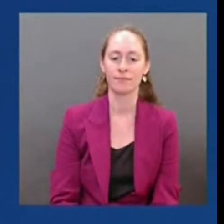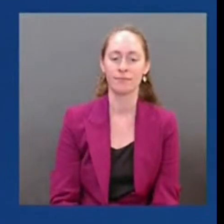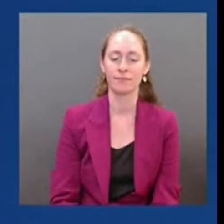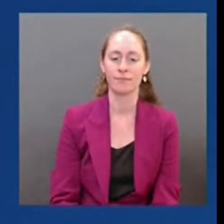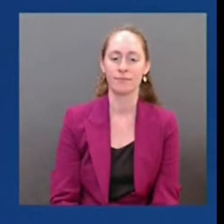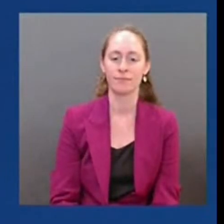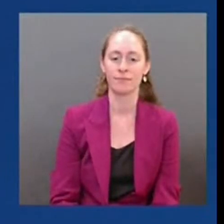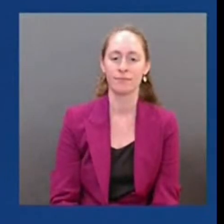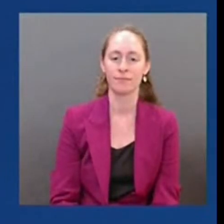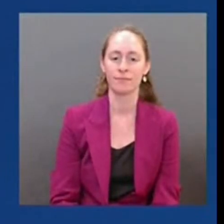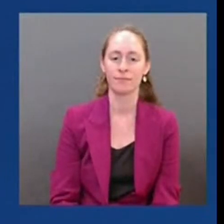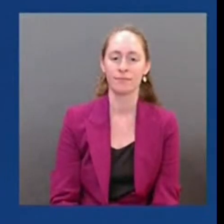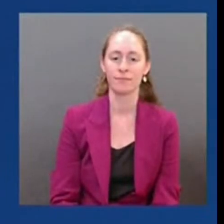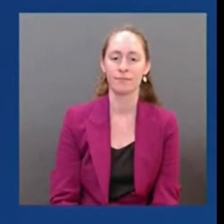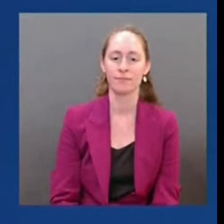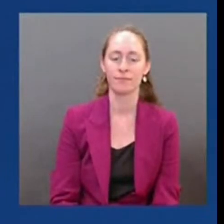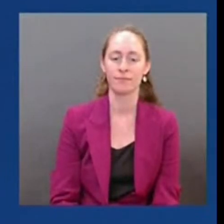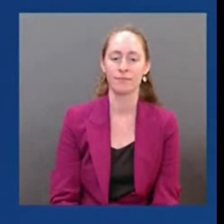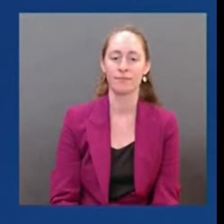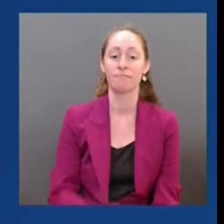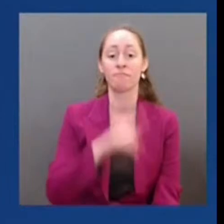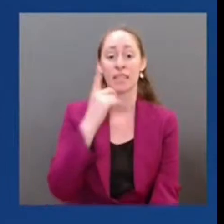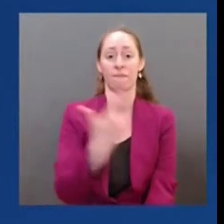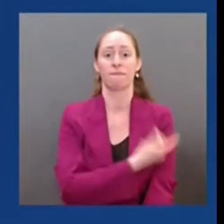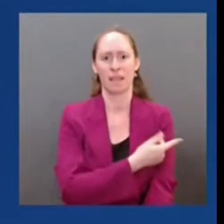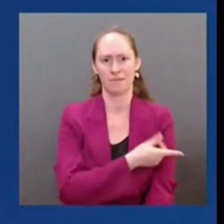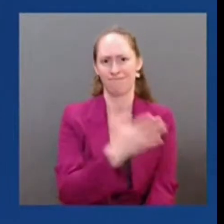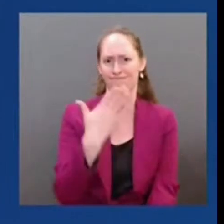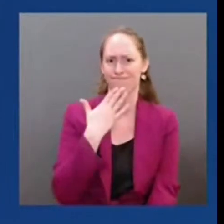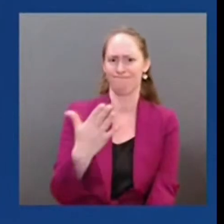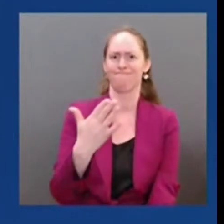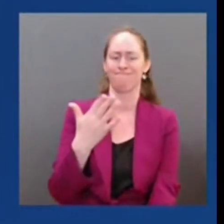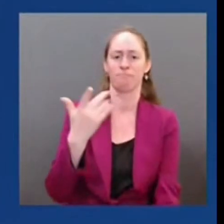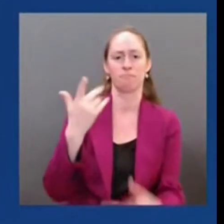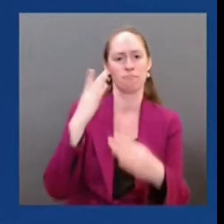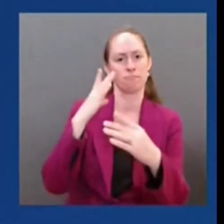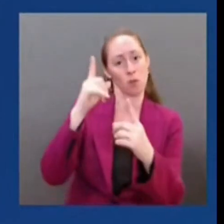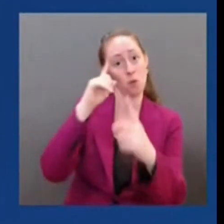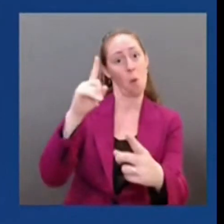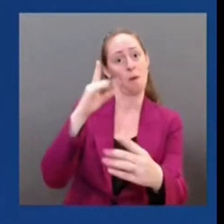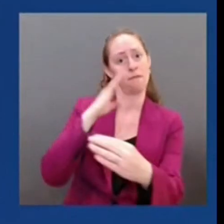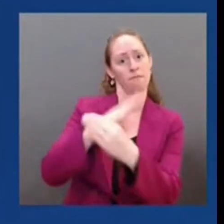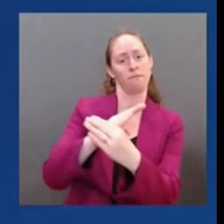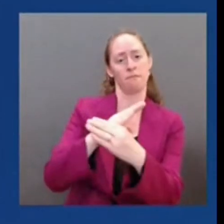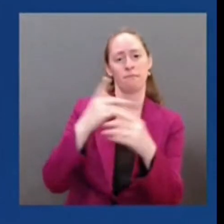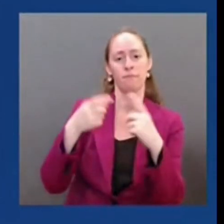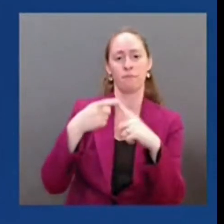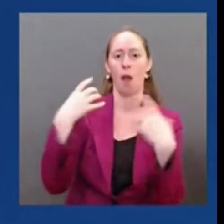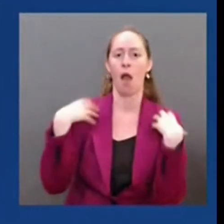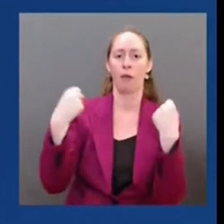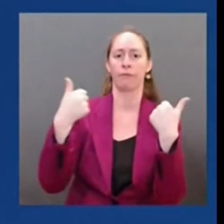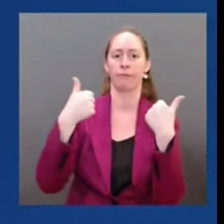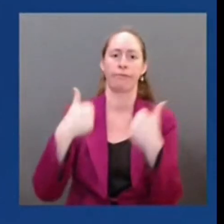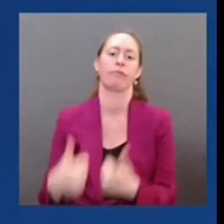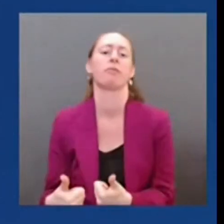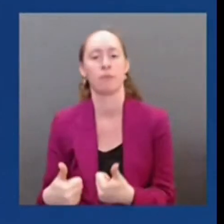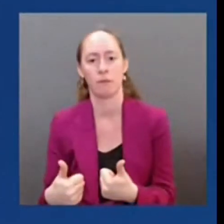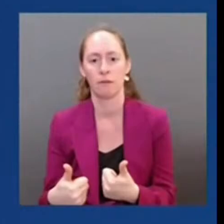SO, YOU KNOW, WHAT WE DO KNOW ABOUT THE VACCINES IS THEY WORK WELL TO PREVENT SEVERE DISEASE.